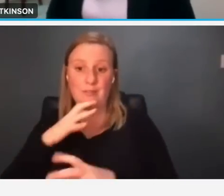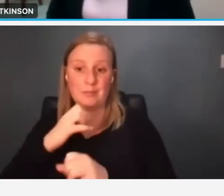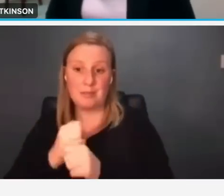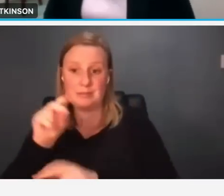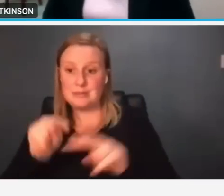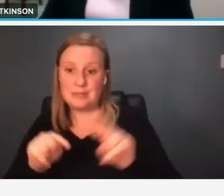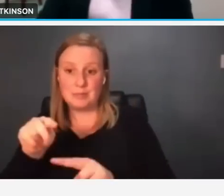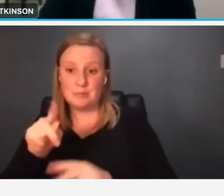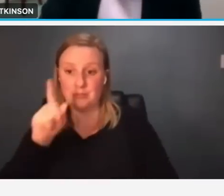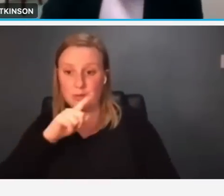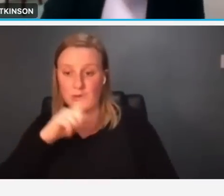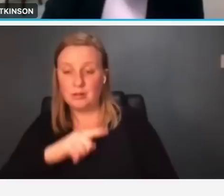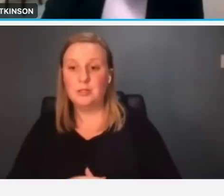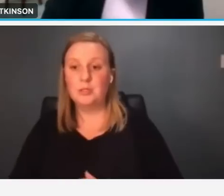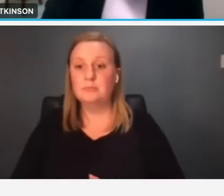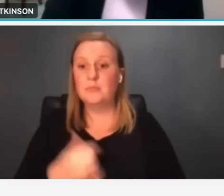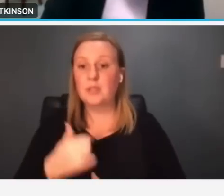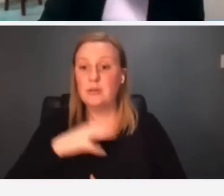ingoing assumption is no you wouldn't need to be reassessed.